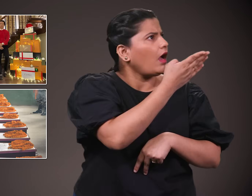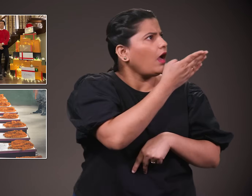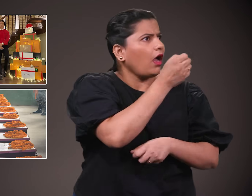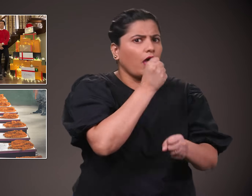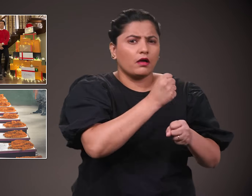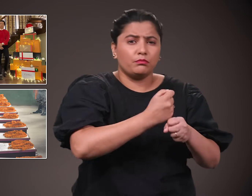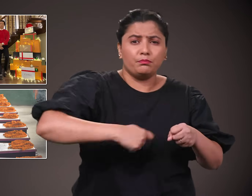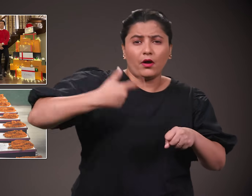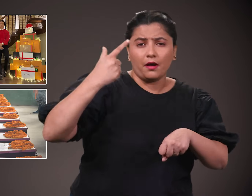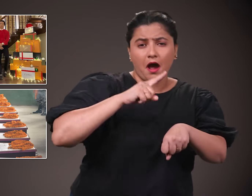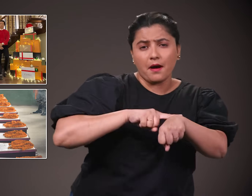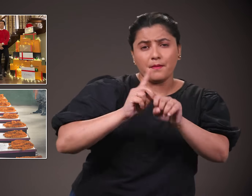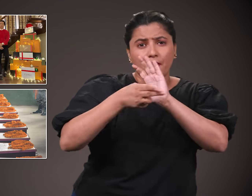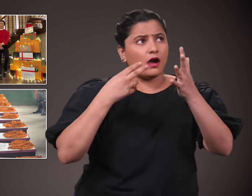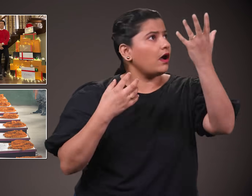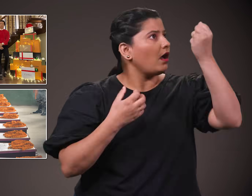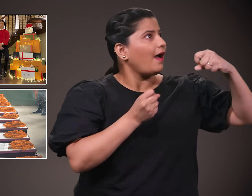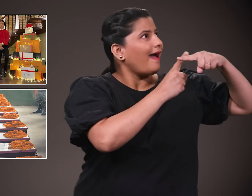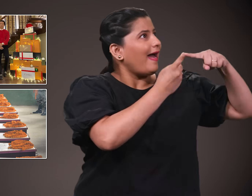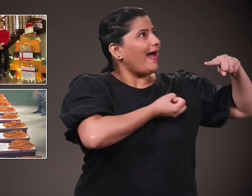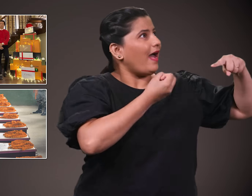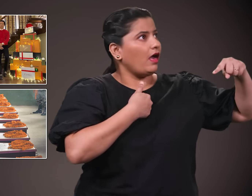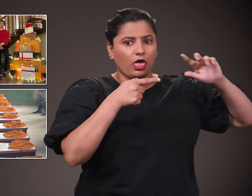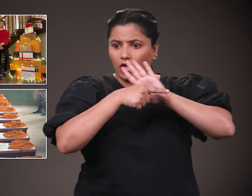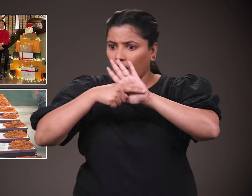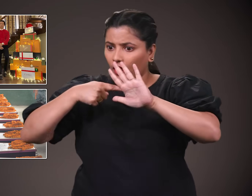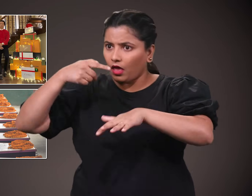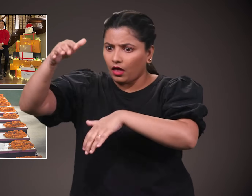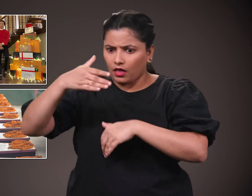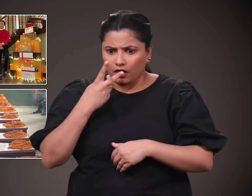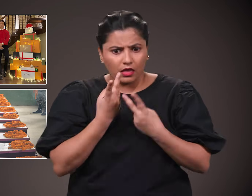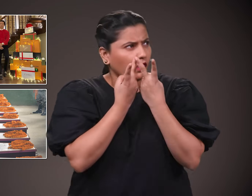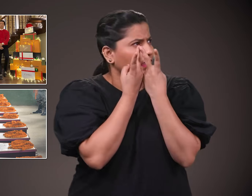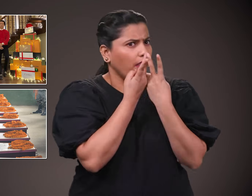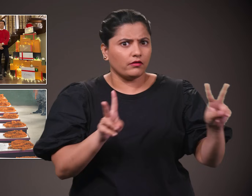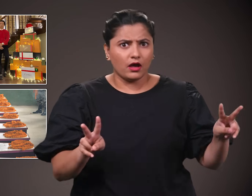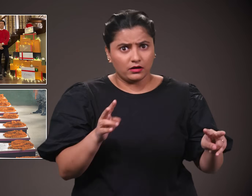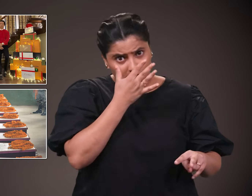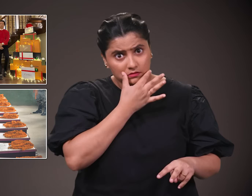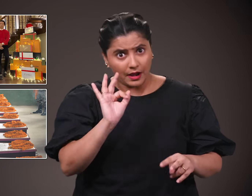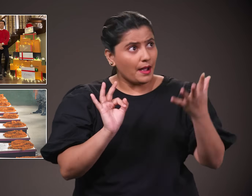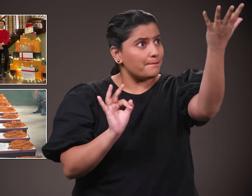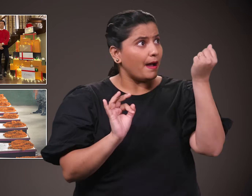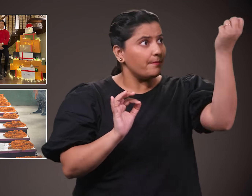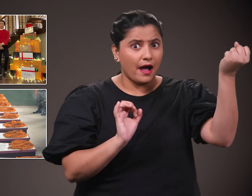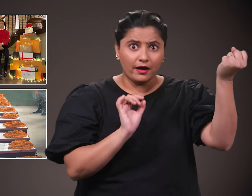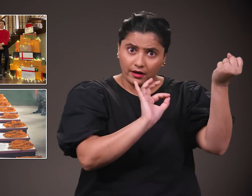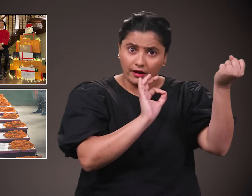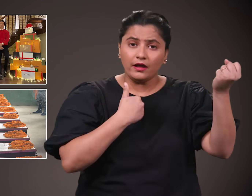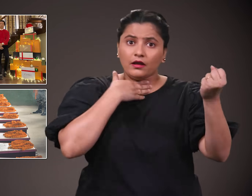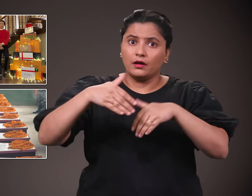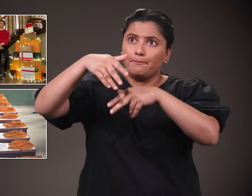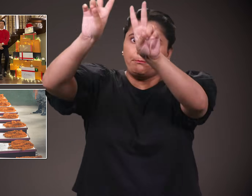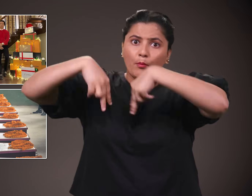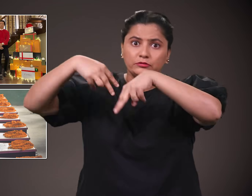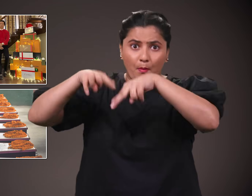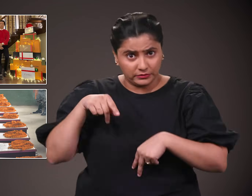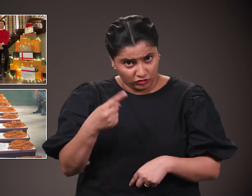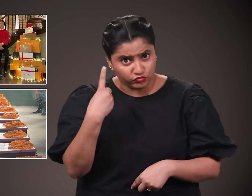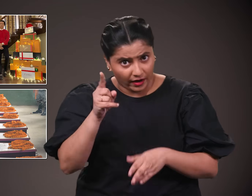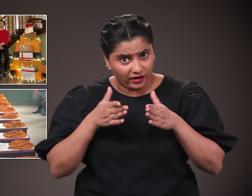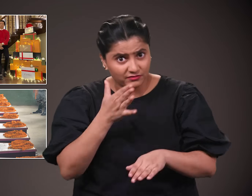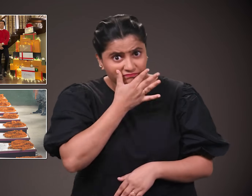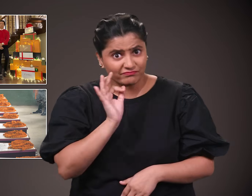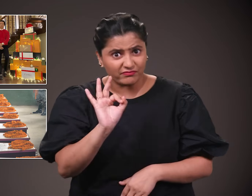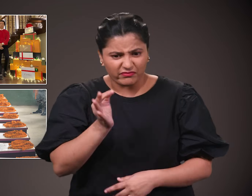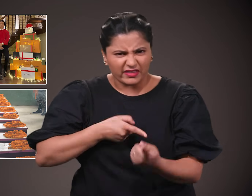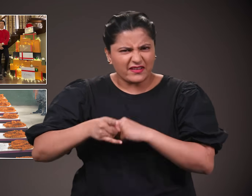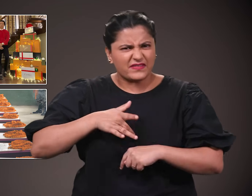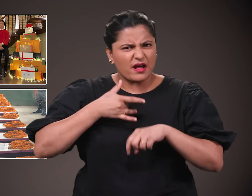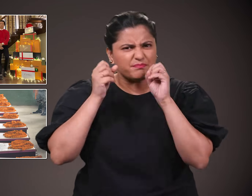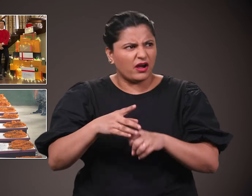This is a stark contrast—one receives luxury, the other loses a child. This deepens public bitterness.